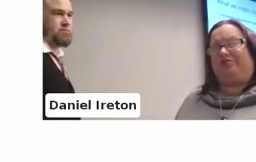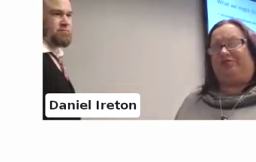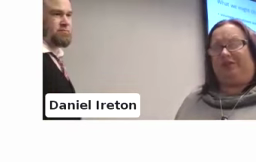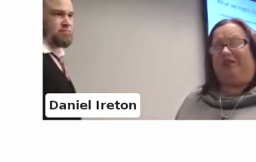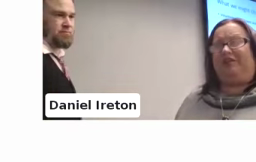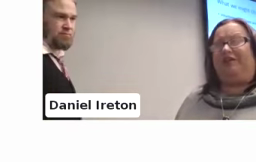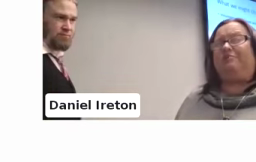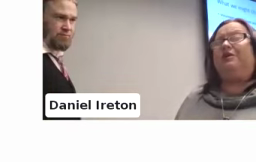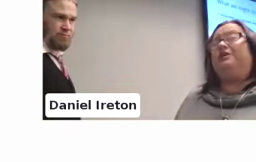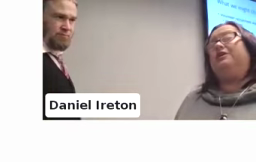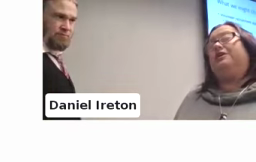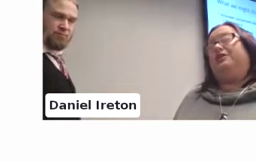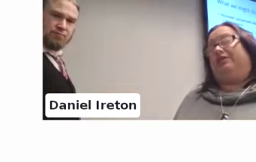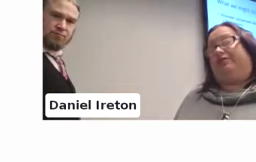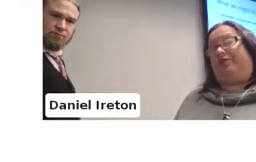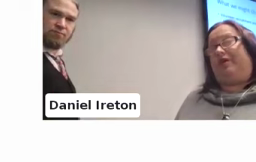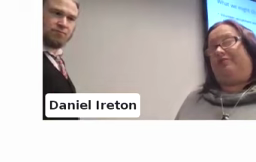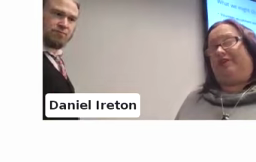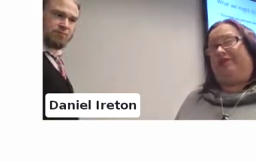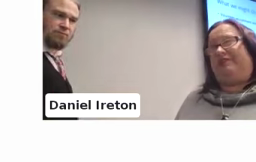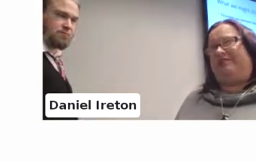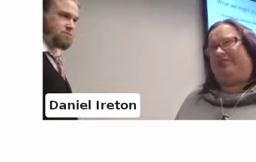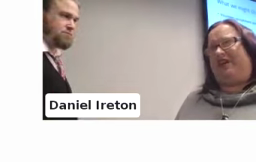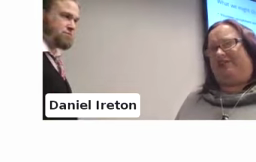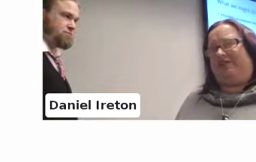Angie: And obviously it will depend on what resources are available to you and what your set up is.